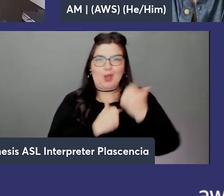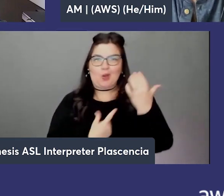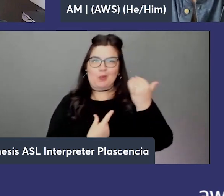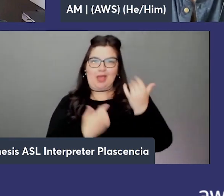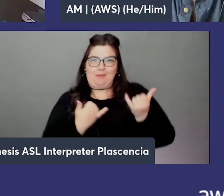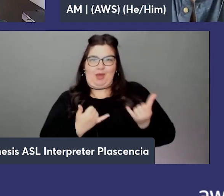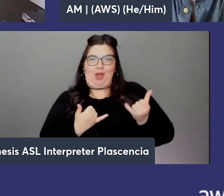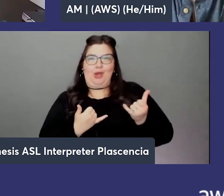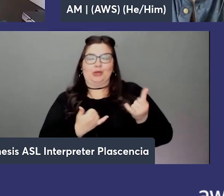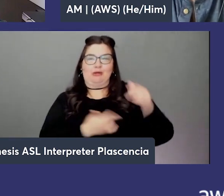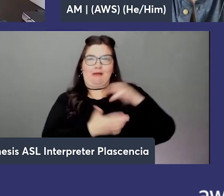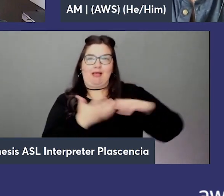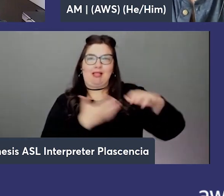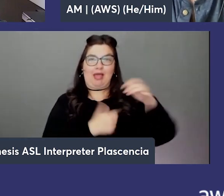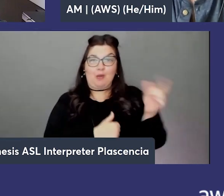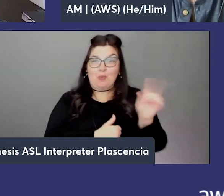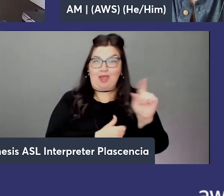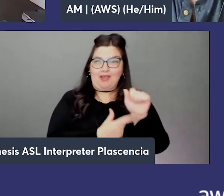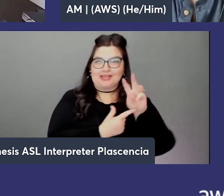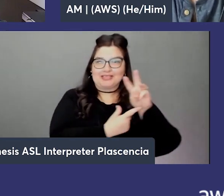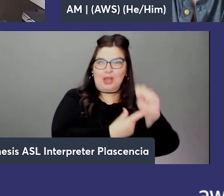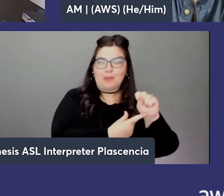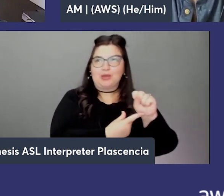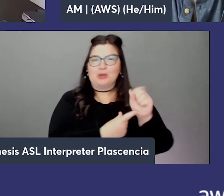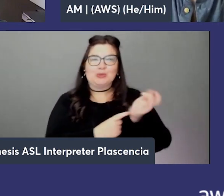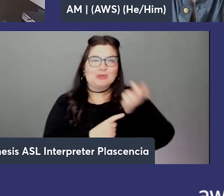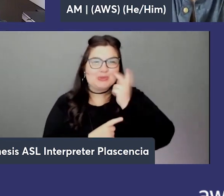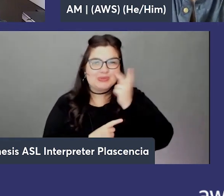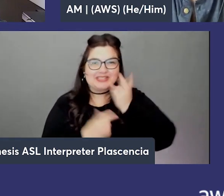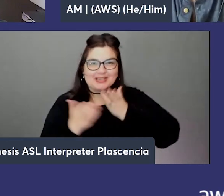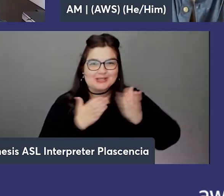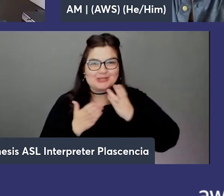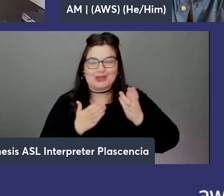and all those services that pop up every week now I think, every week.